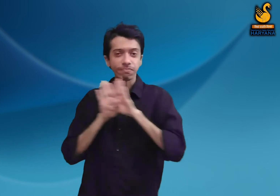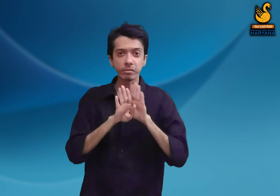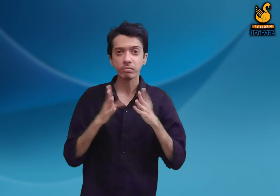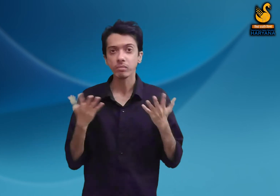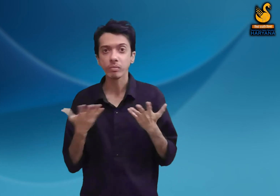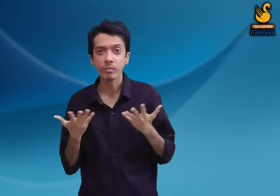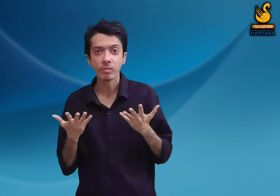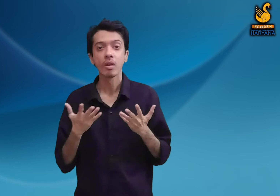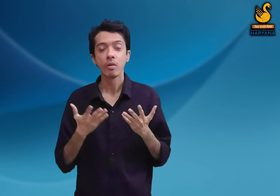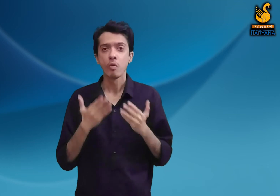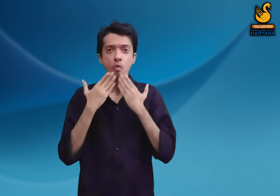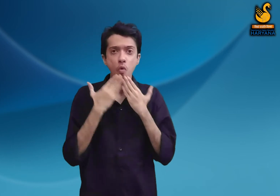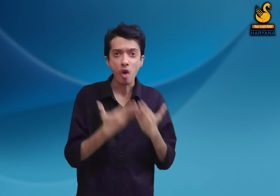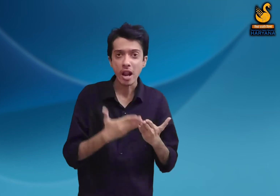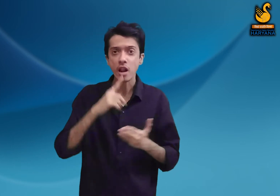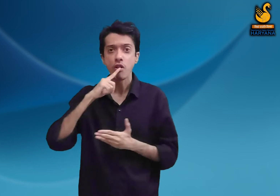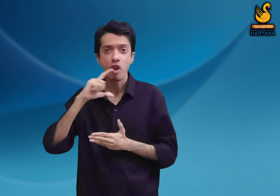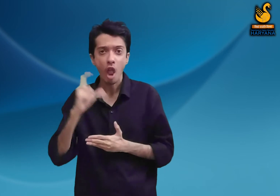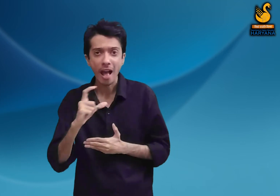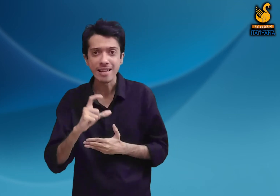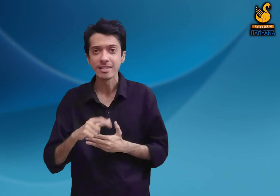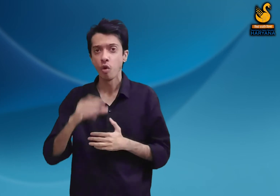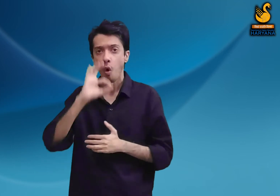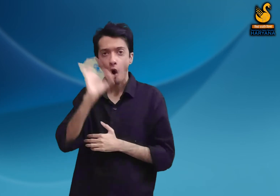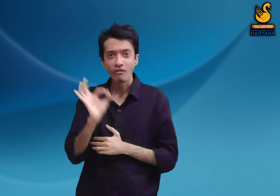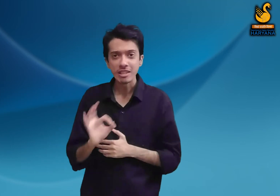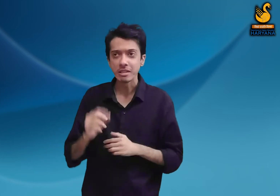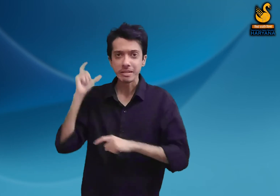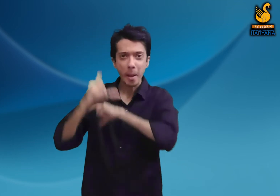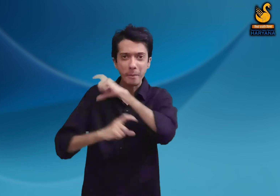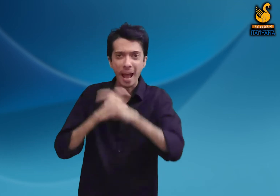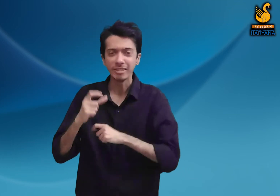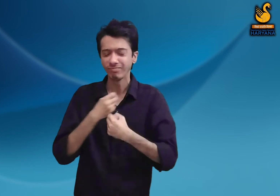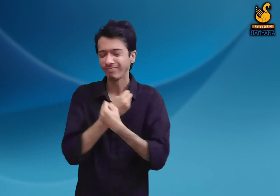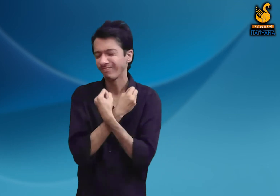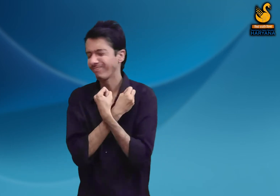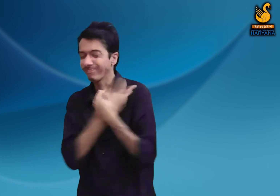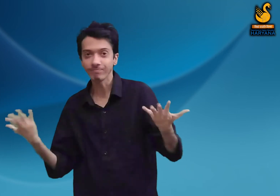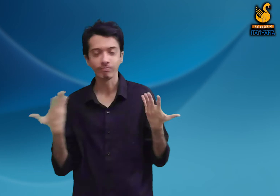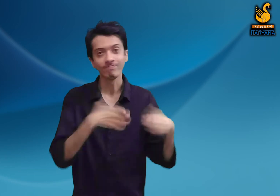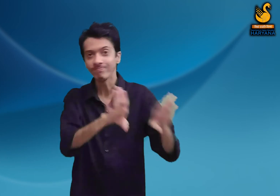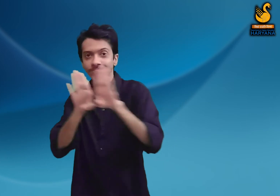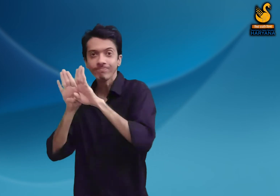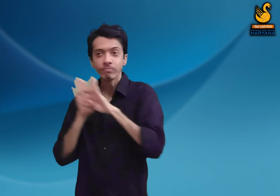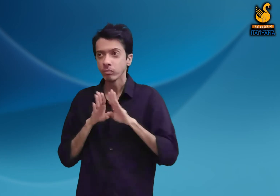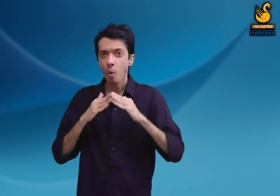To contain Covid-19 spread; all the schools, colleges, offices and the companies are still closed.